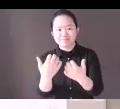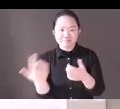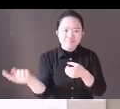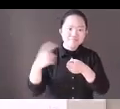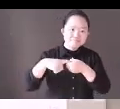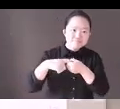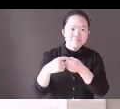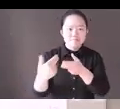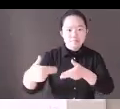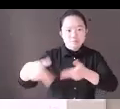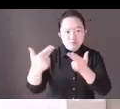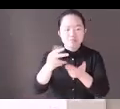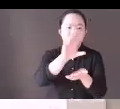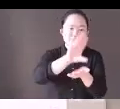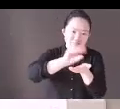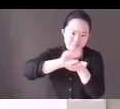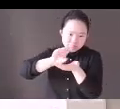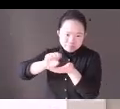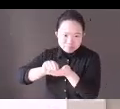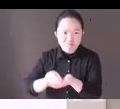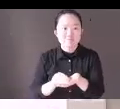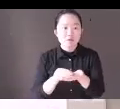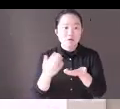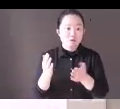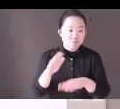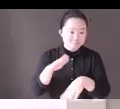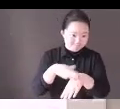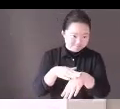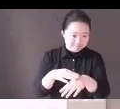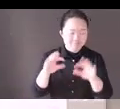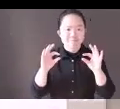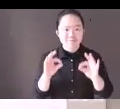questions to the speakers and for you in the room we have a fantastic microphone carrier k